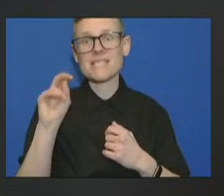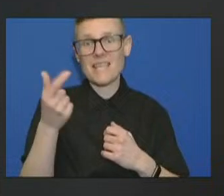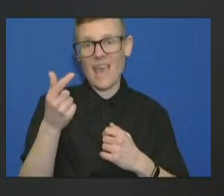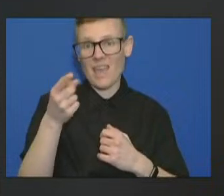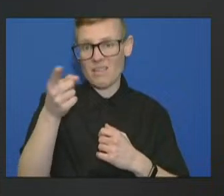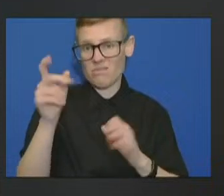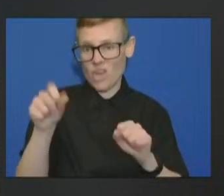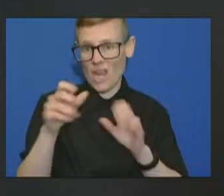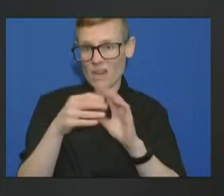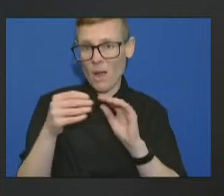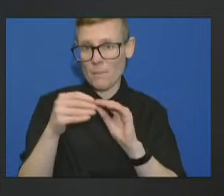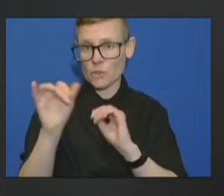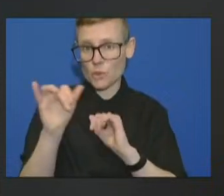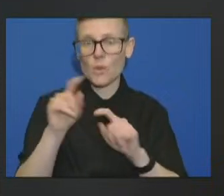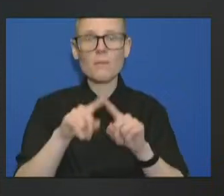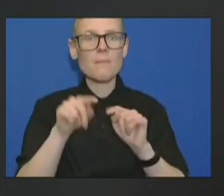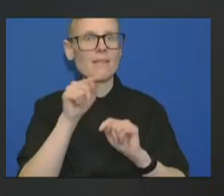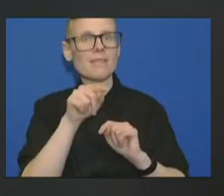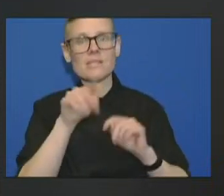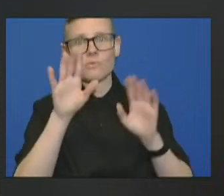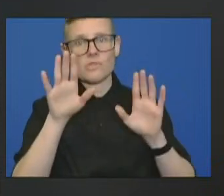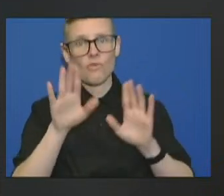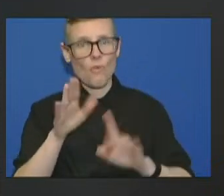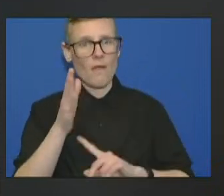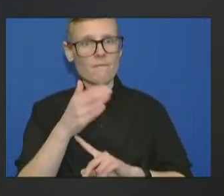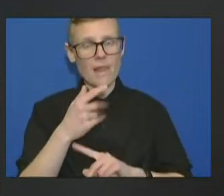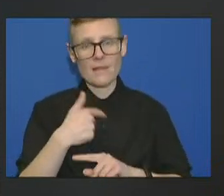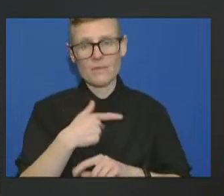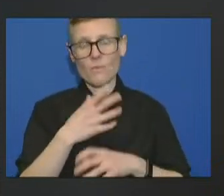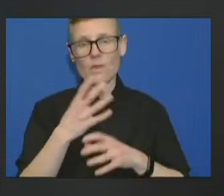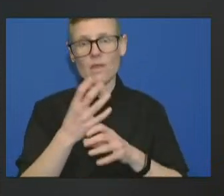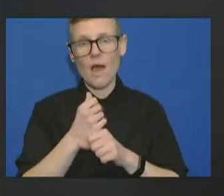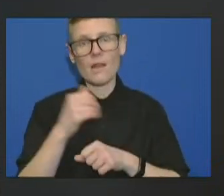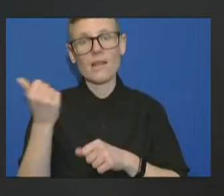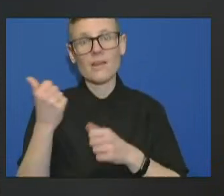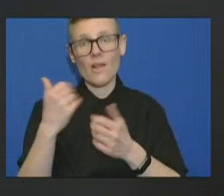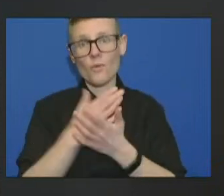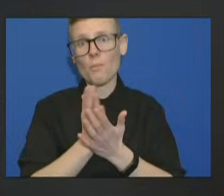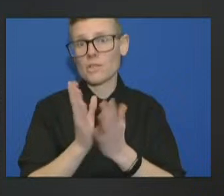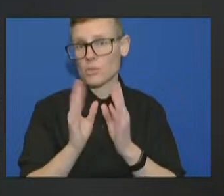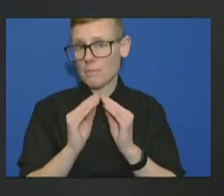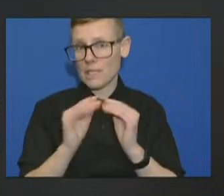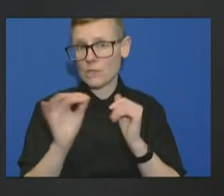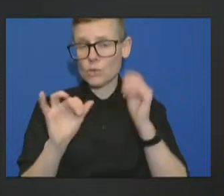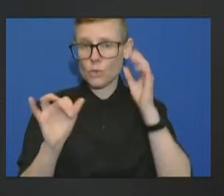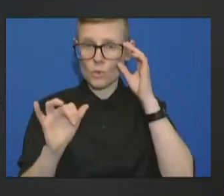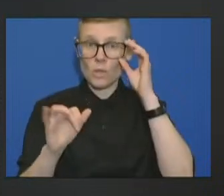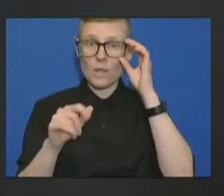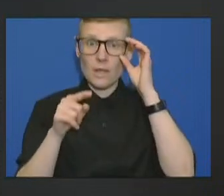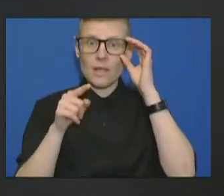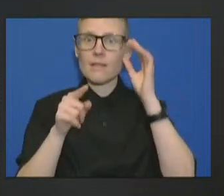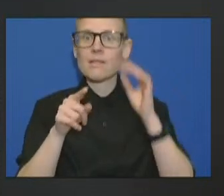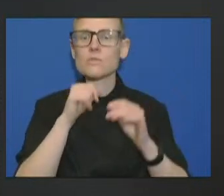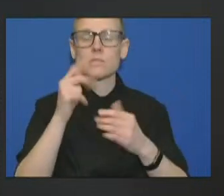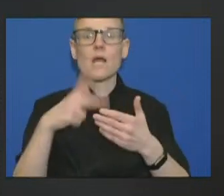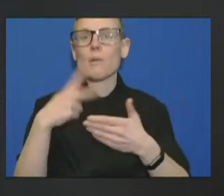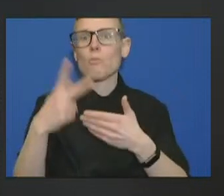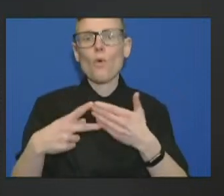And I actually may ask Miss Yang to chime in on this in a second too, but this was a great flag